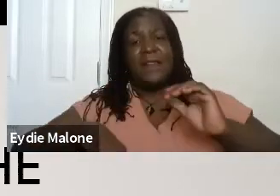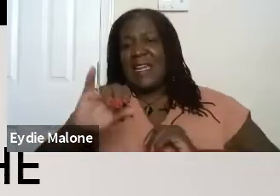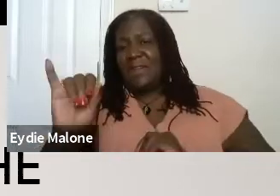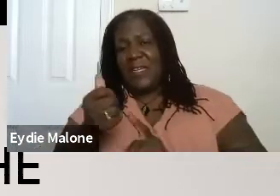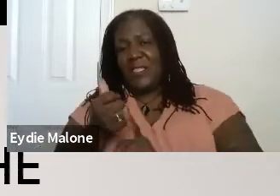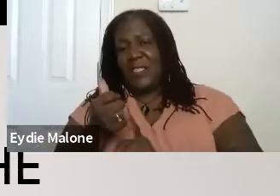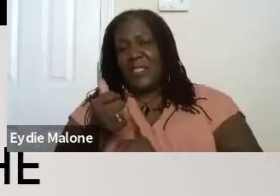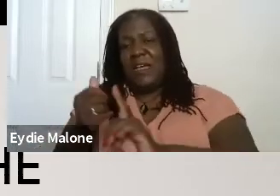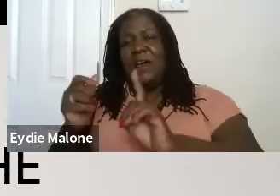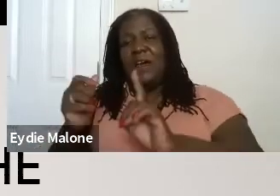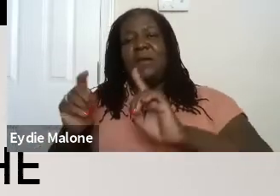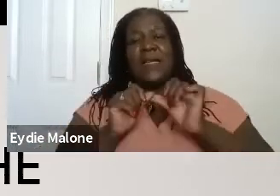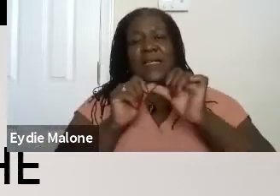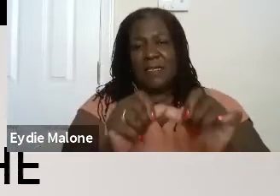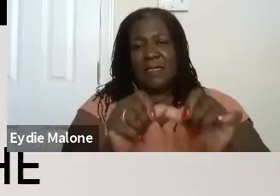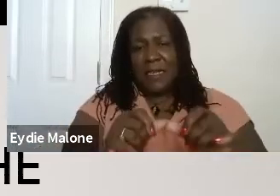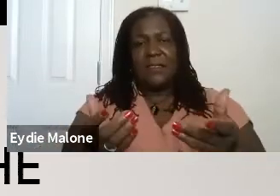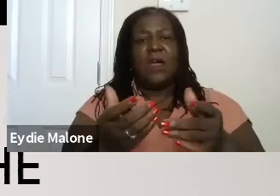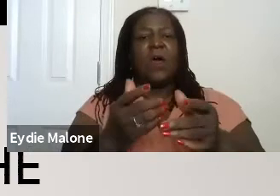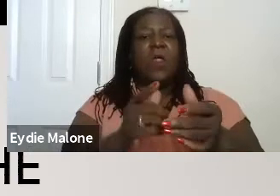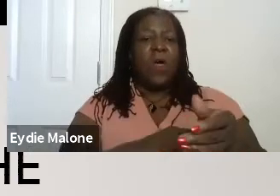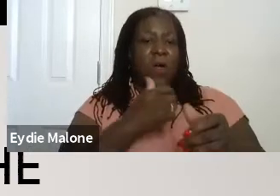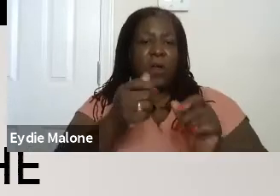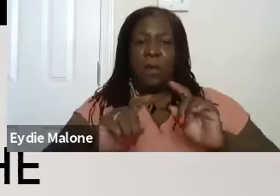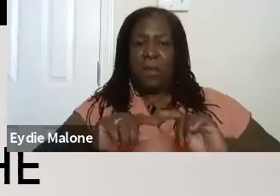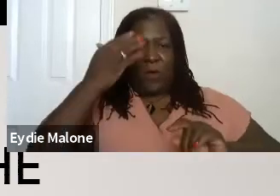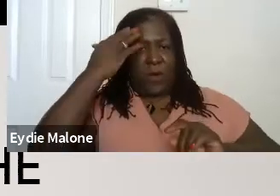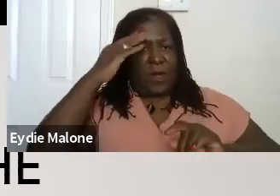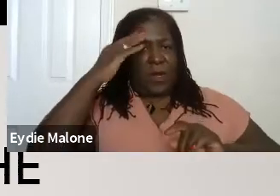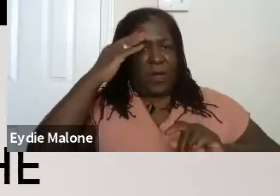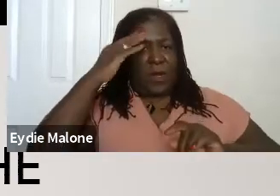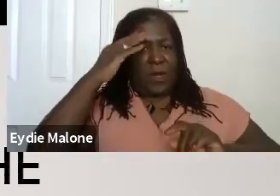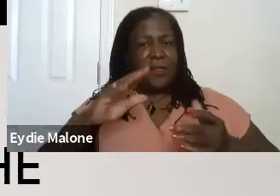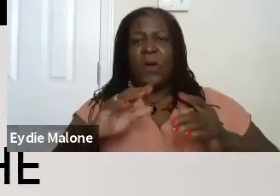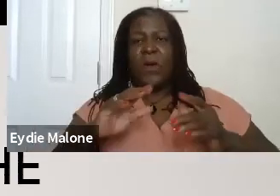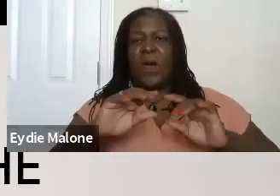the length of time that the protection lasts is still an unknown. We think that people